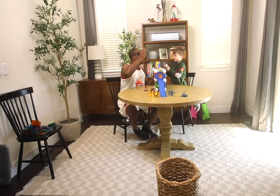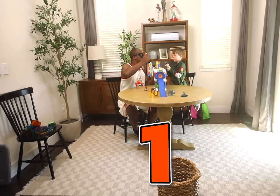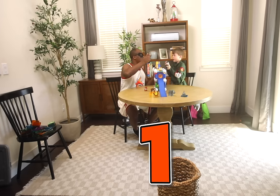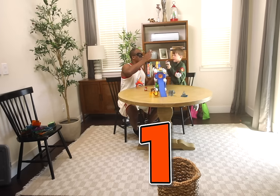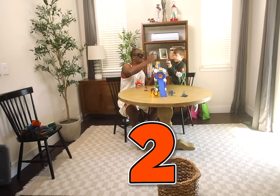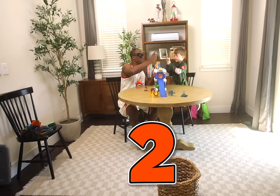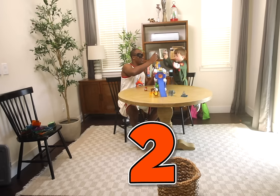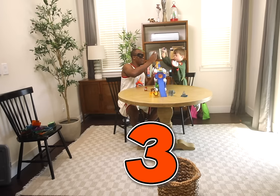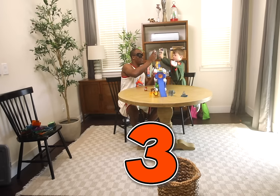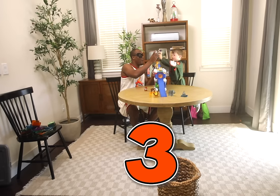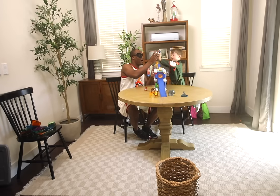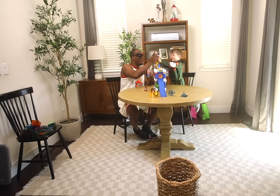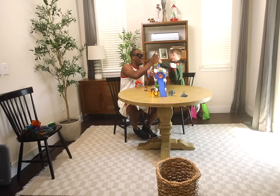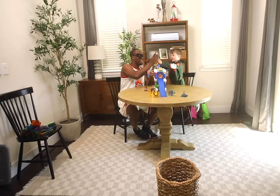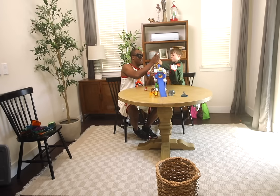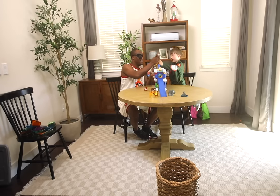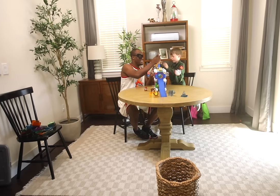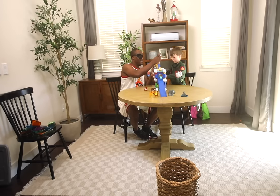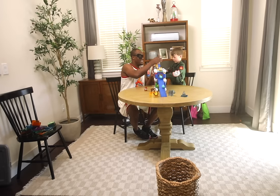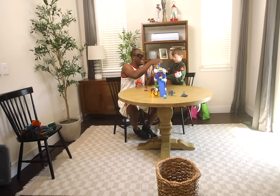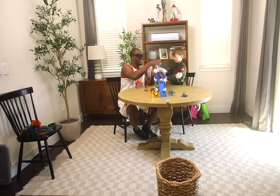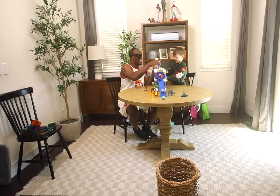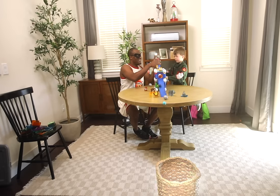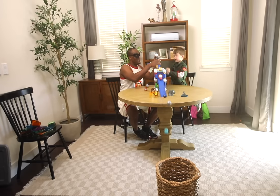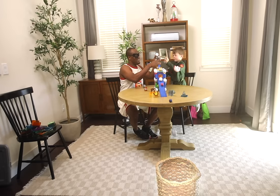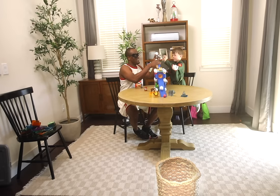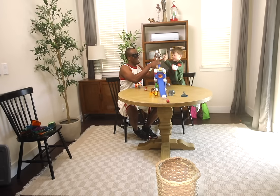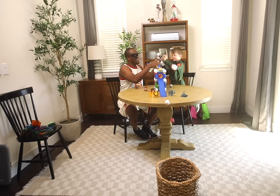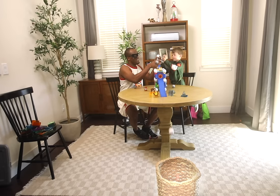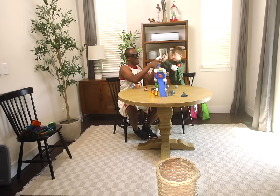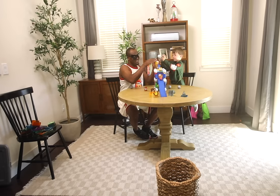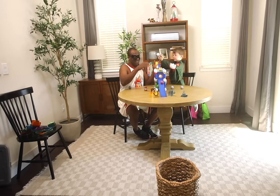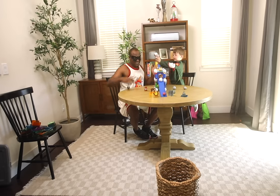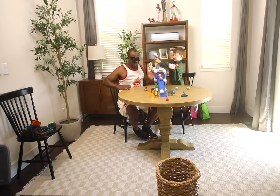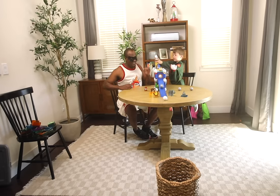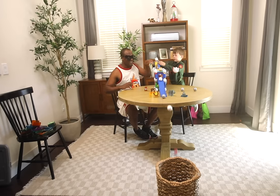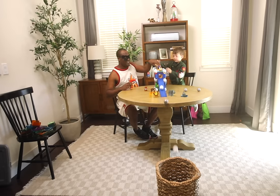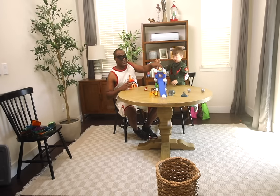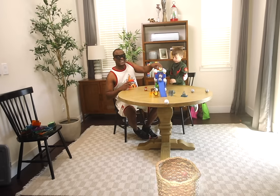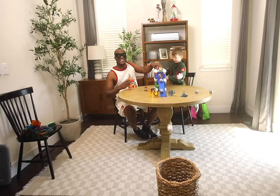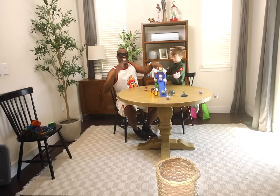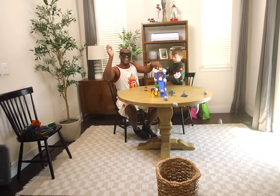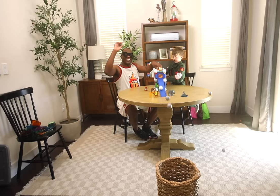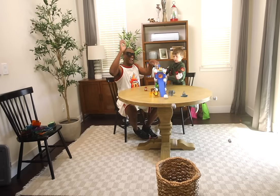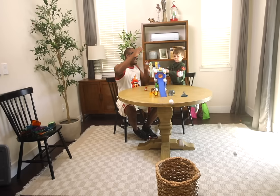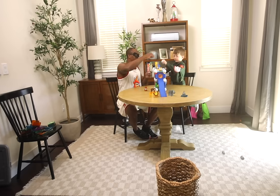One, two, three, go, go! See you later, guys!